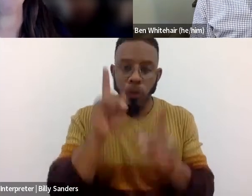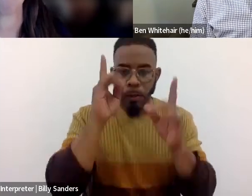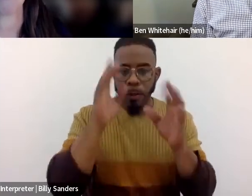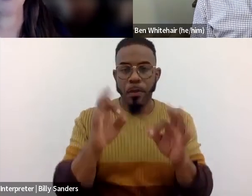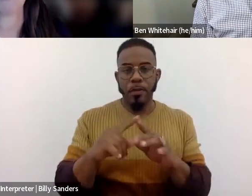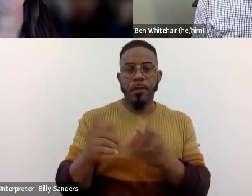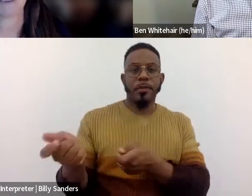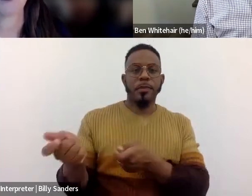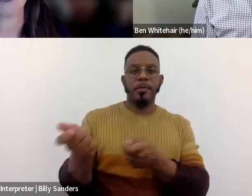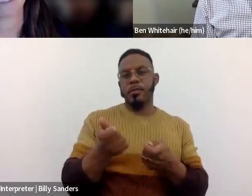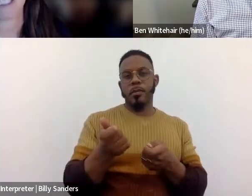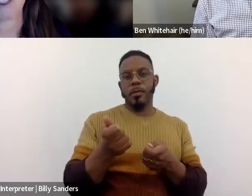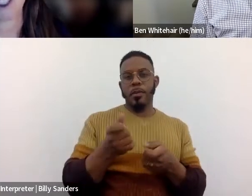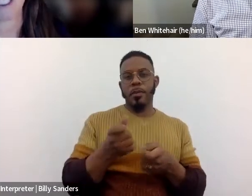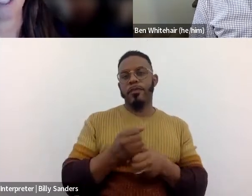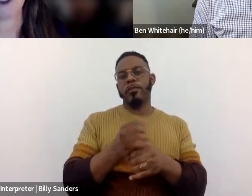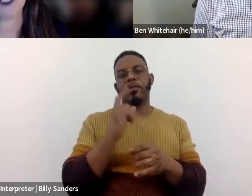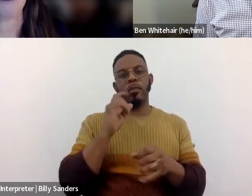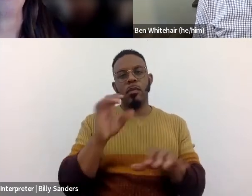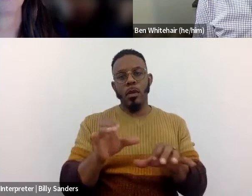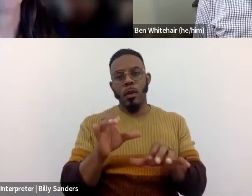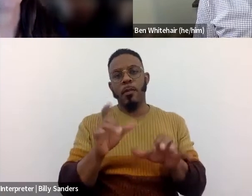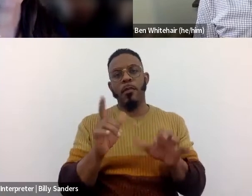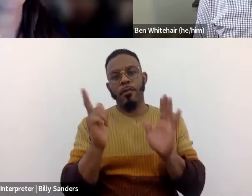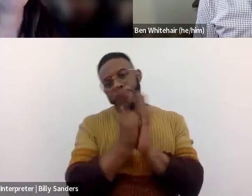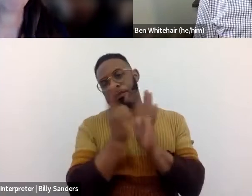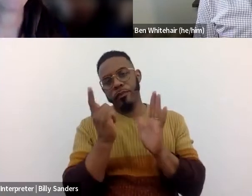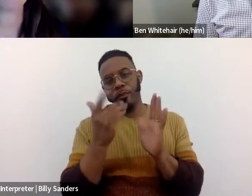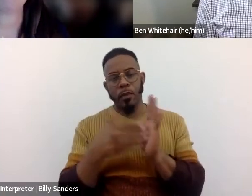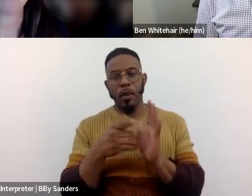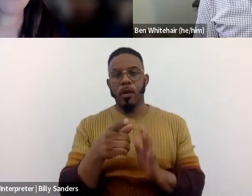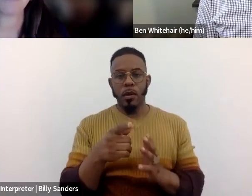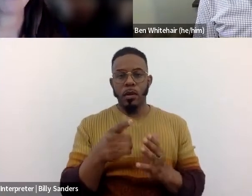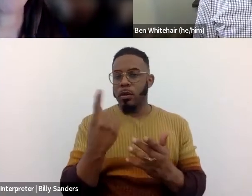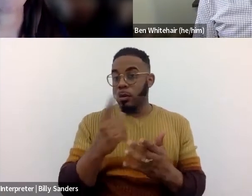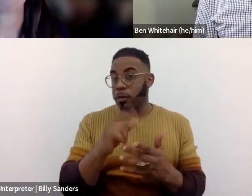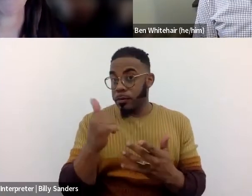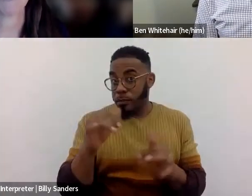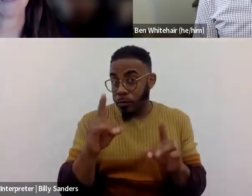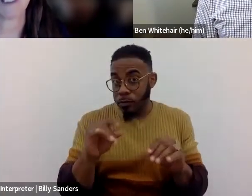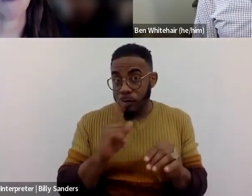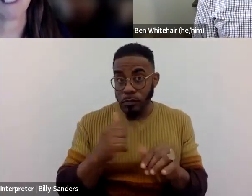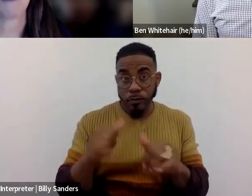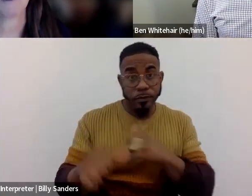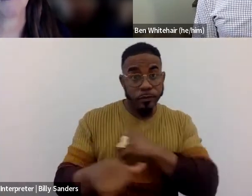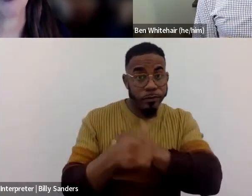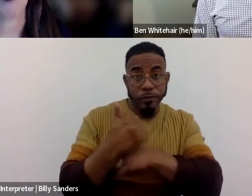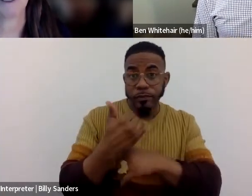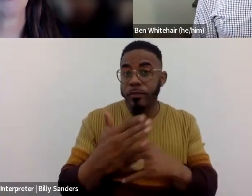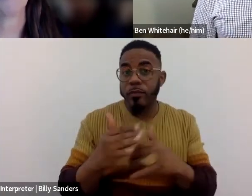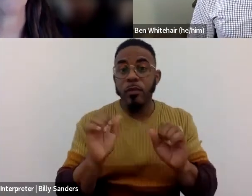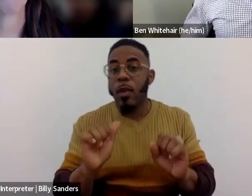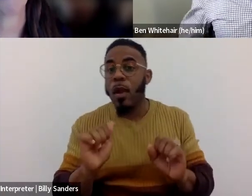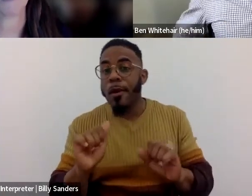a cause of action litigation against you, something else they can do is threaten any potential employer who is trying